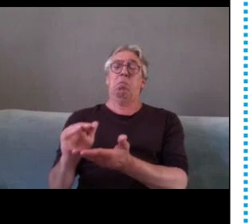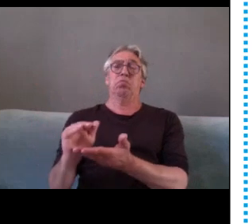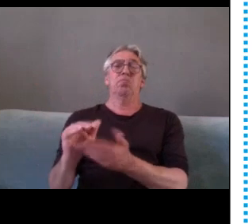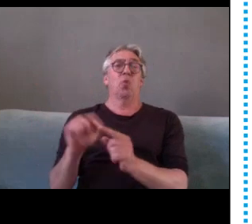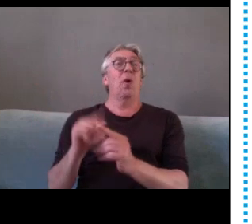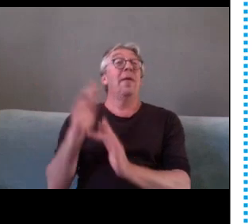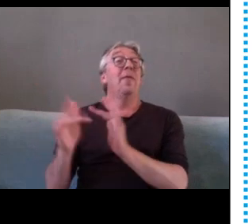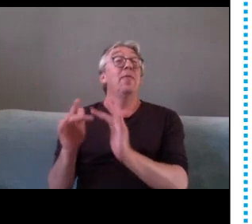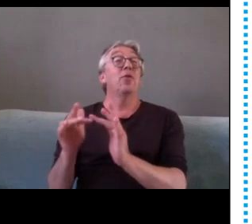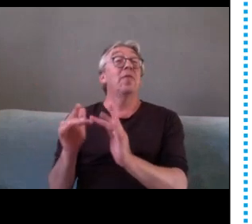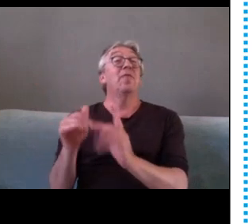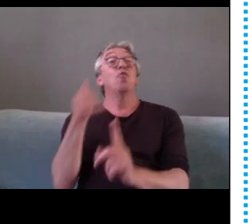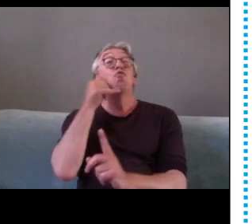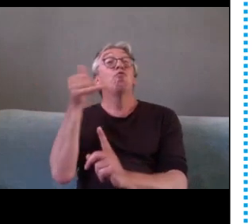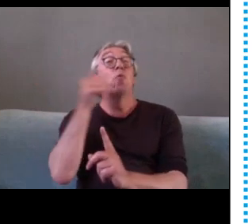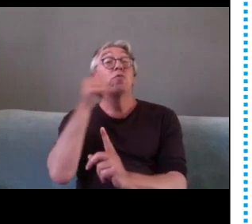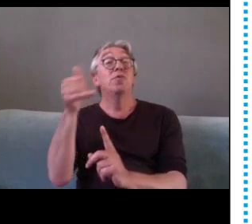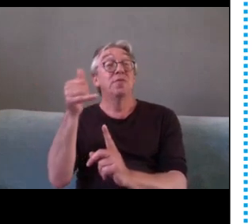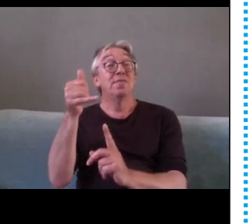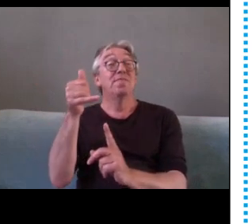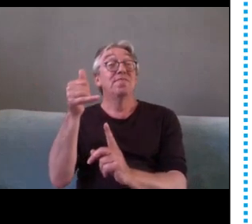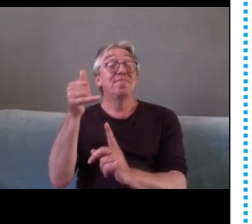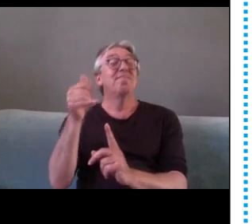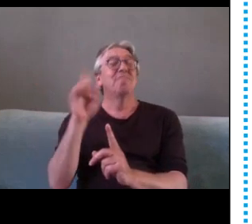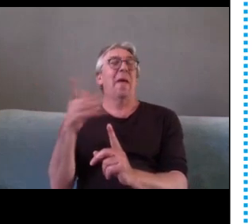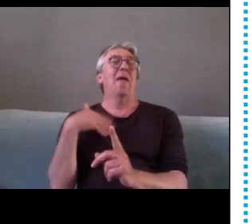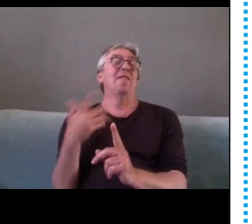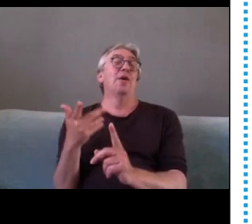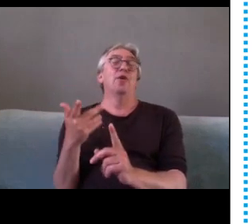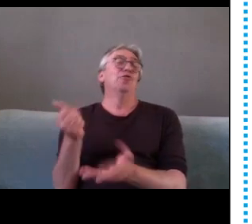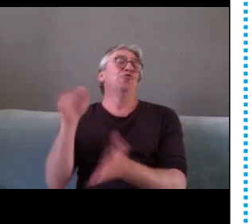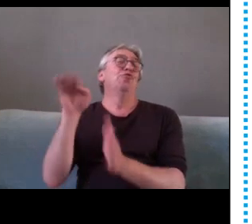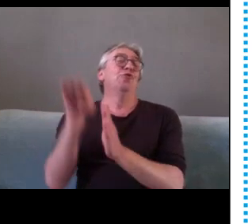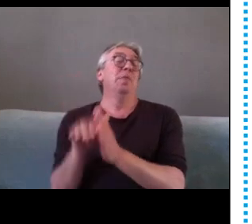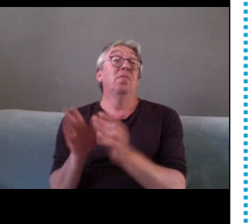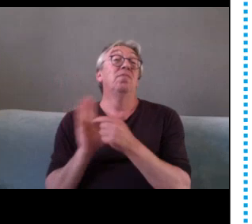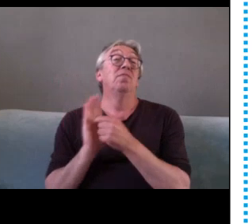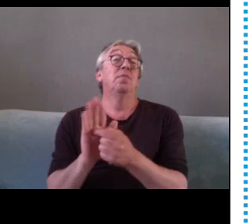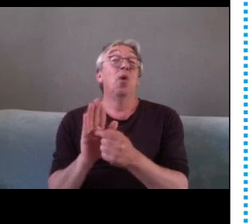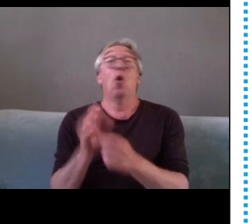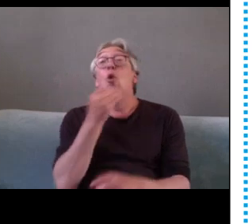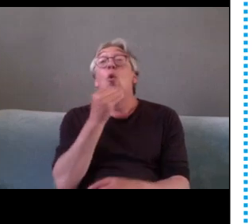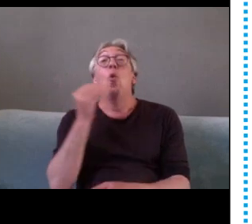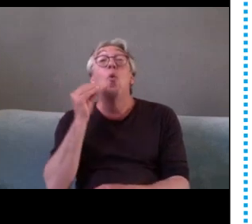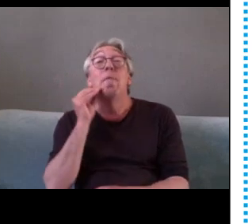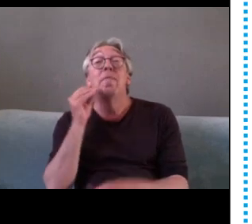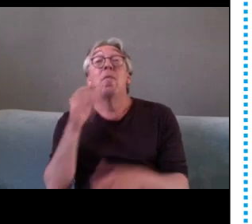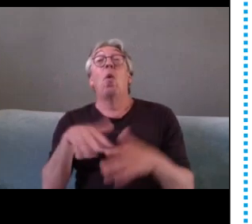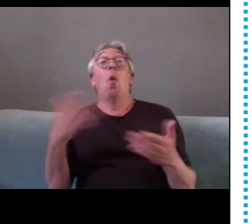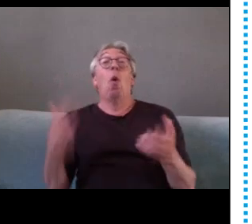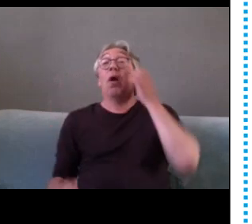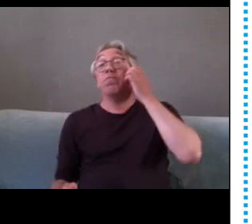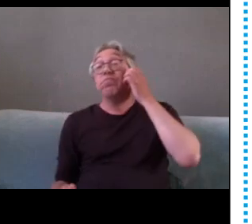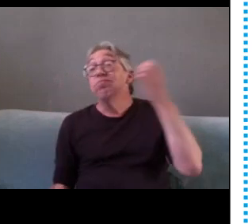either at a fixed location which can be your home, for example, or on the move depending on the connectivity and so forth.